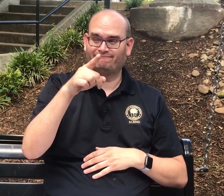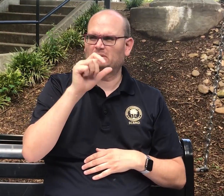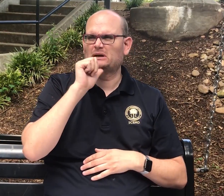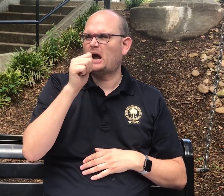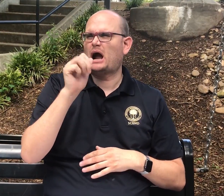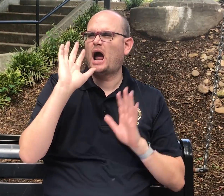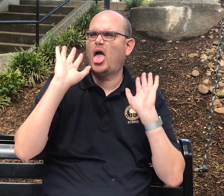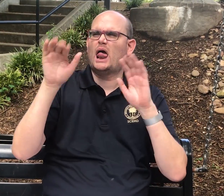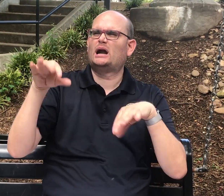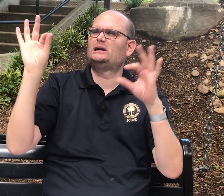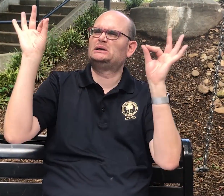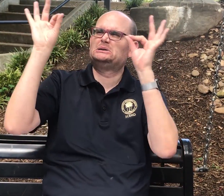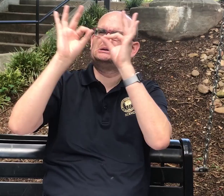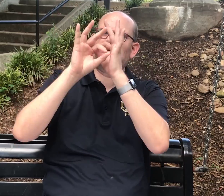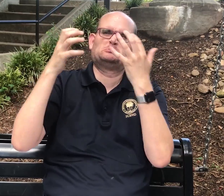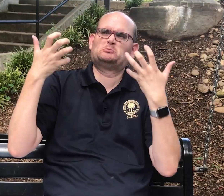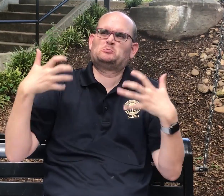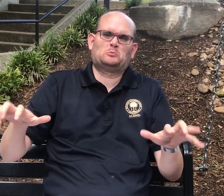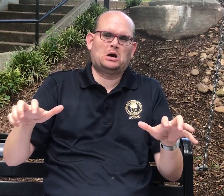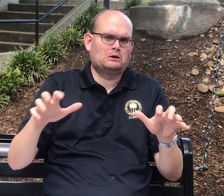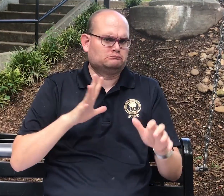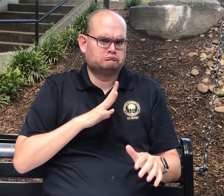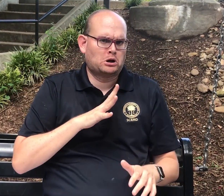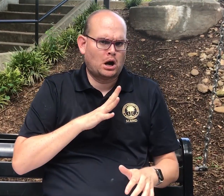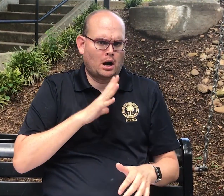IF YOU DECIDE TO NOT VIEW THE ECLIPSE, THAT IS OKAY!